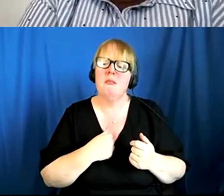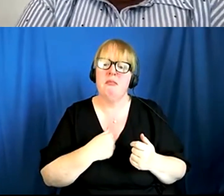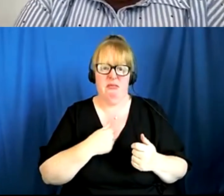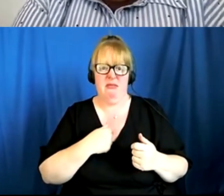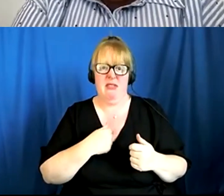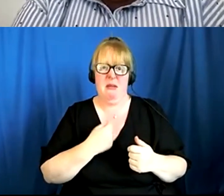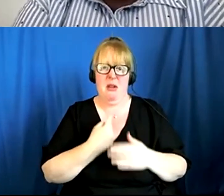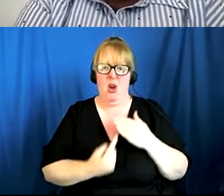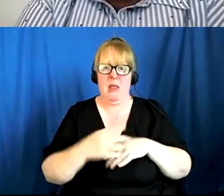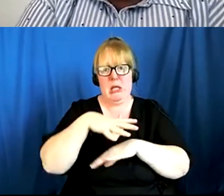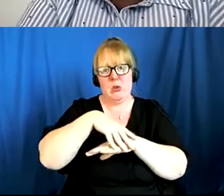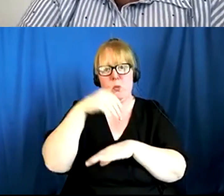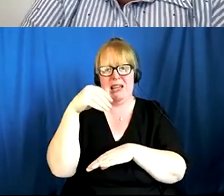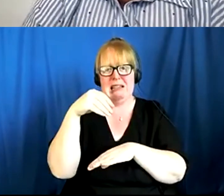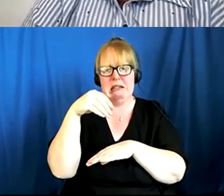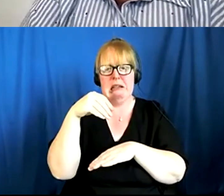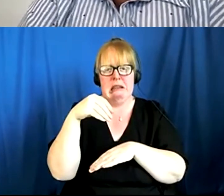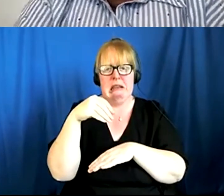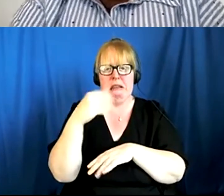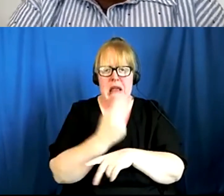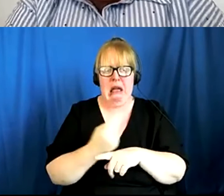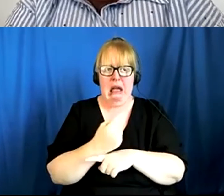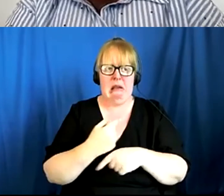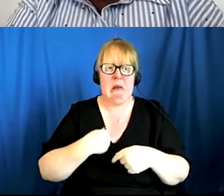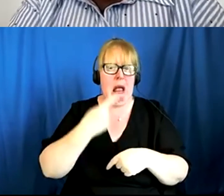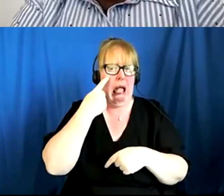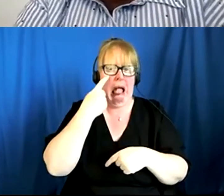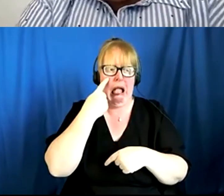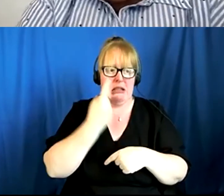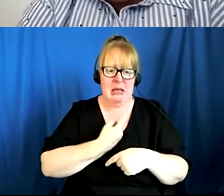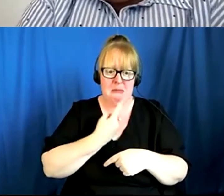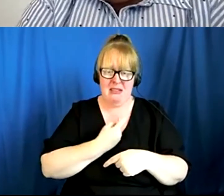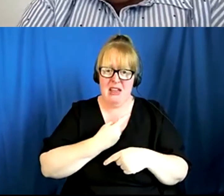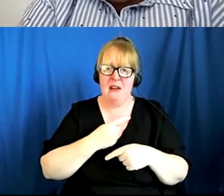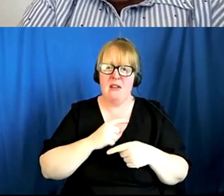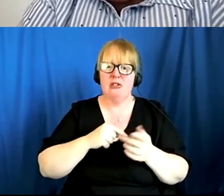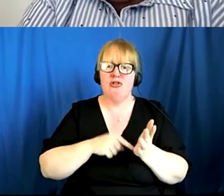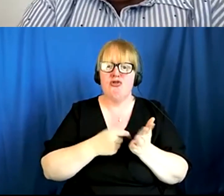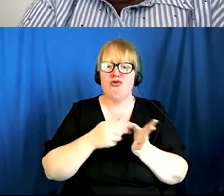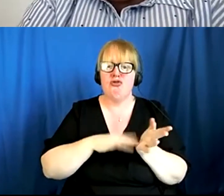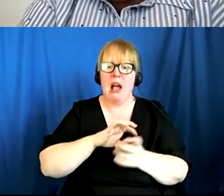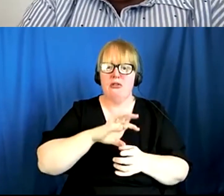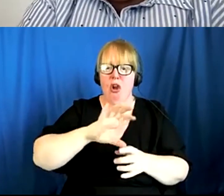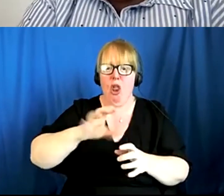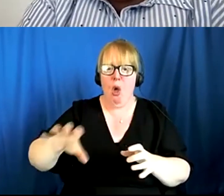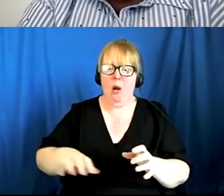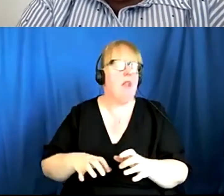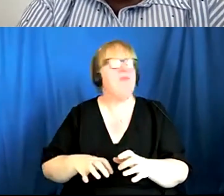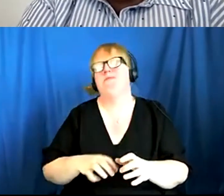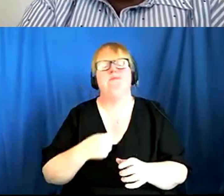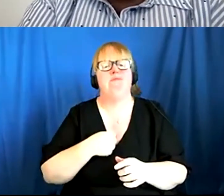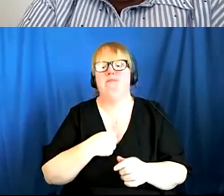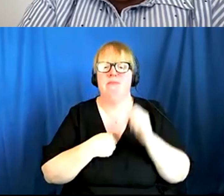in Sweden, so I don't see myself as translocal. But I am really interested in inviting colleagues